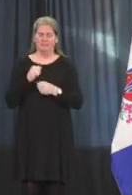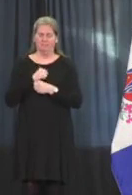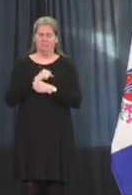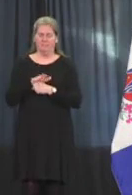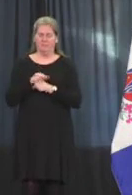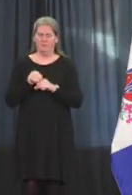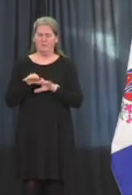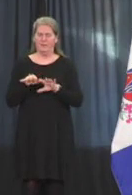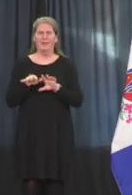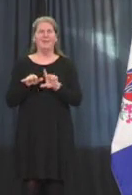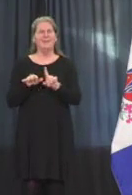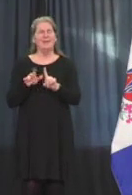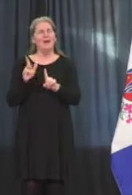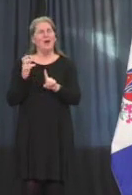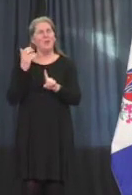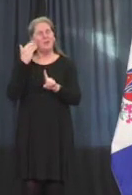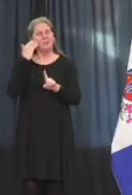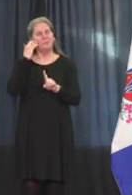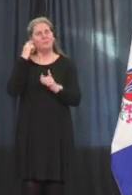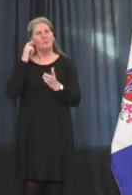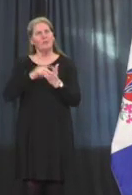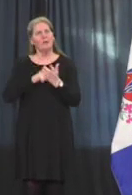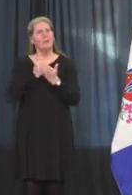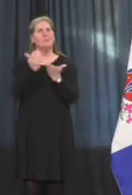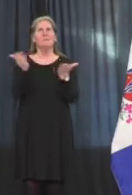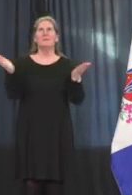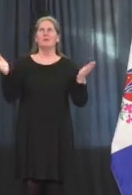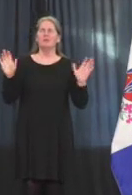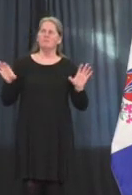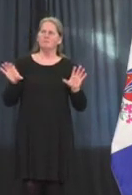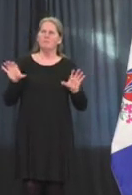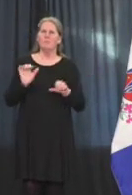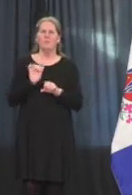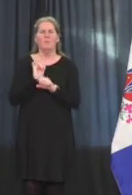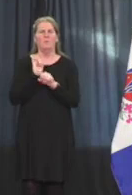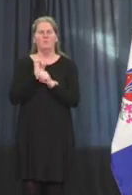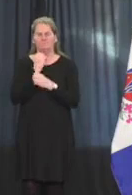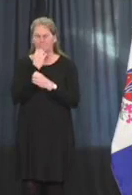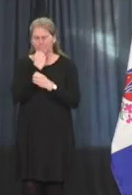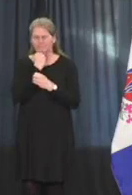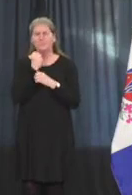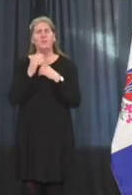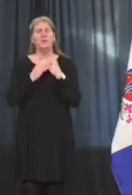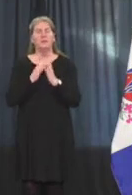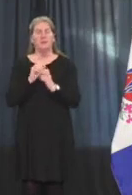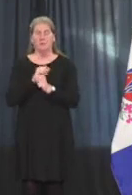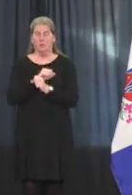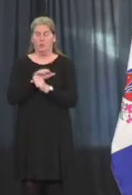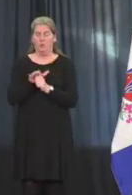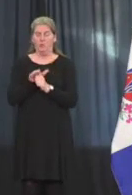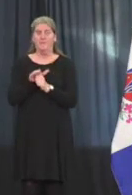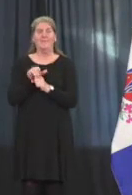AND I JUST WANT TO BEGIN BY ACKNOWLEDGING ALL OF THAT WORK. AS YOU'RE ALL AWARE, THE COVID-19 SITUATION IS EVOLVING